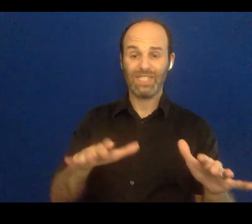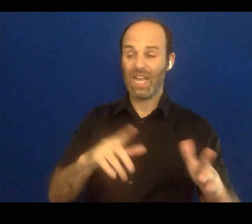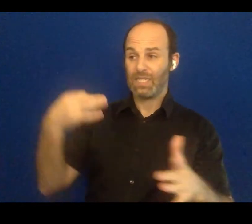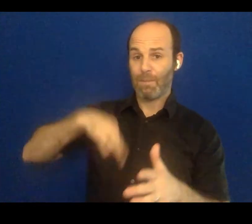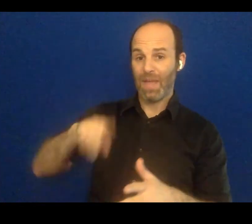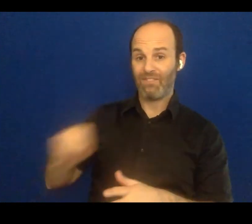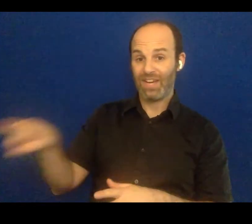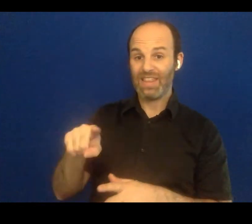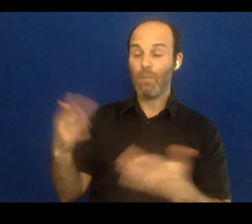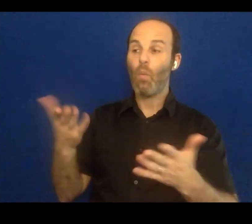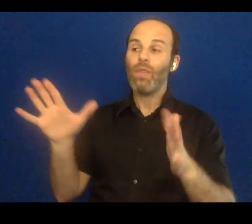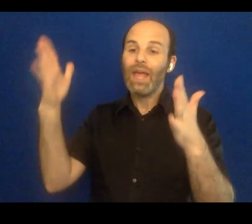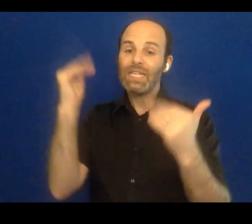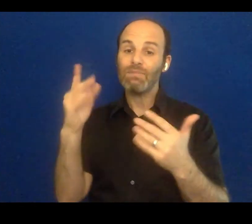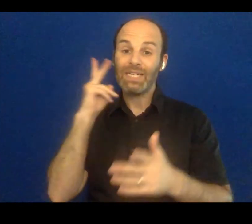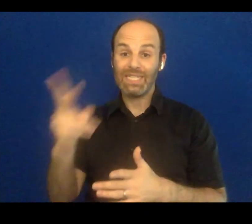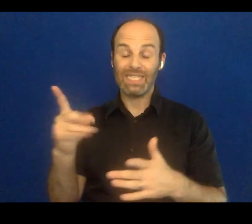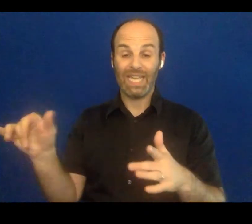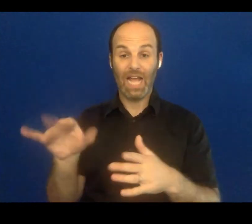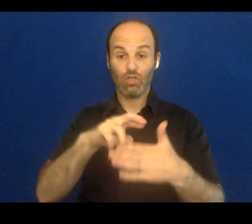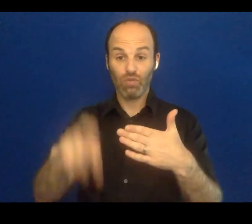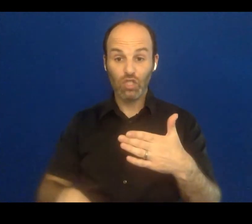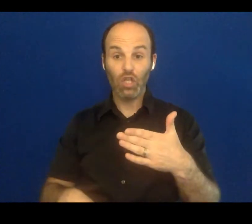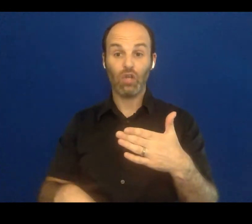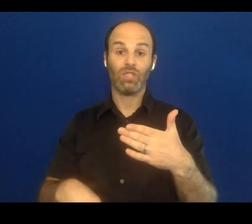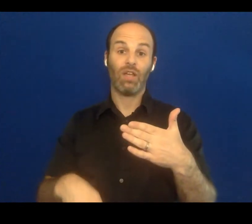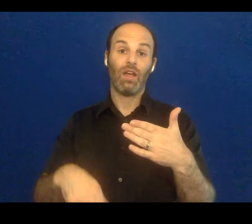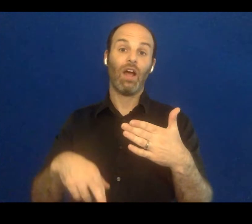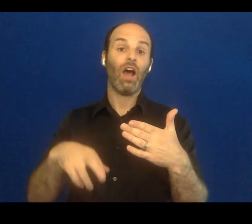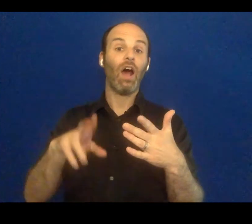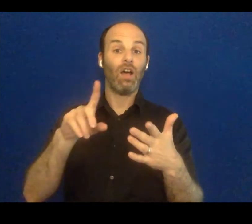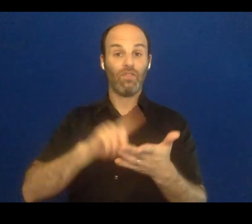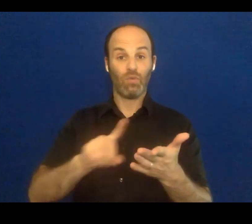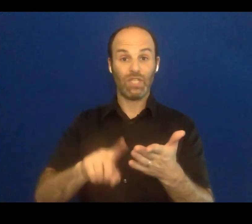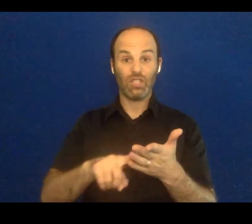EXPECT TO SEE AS A RESULT OF THIS RESEARCH TO GET THEIR FOLLOW UP OR THOUGHTS ABOUT THE